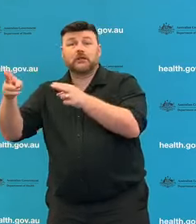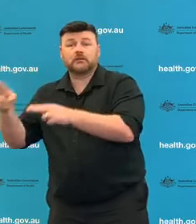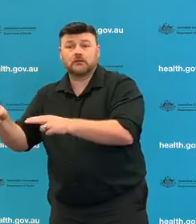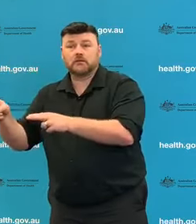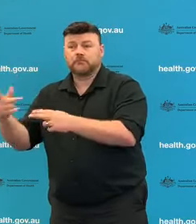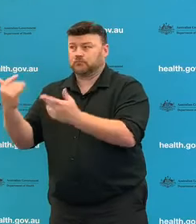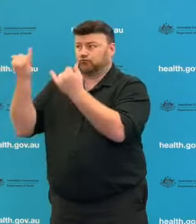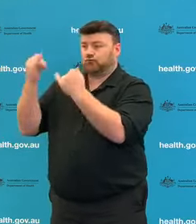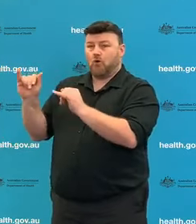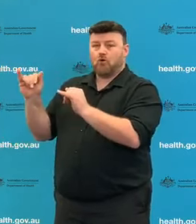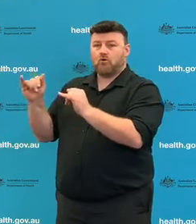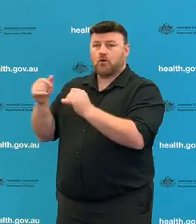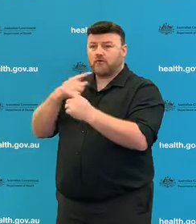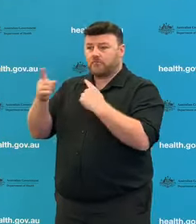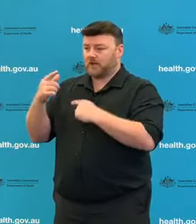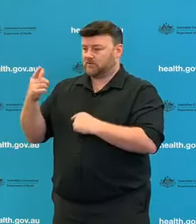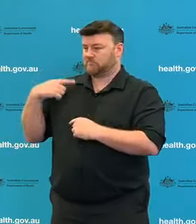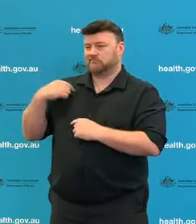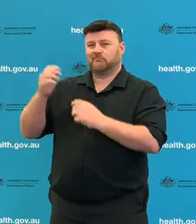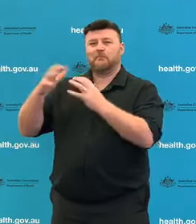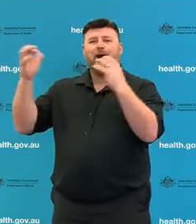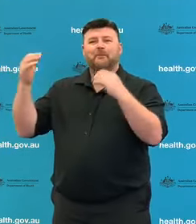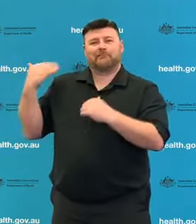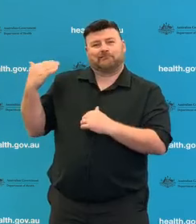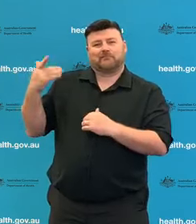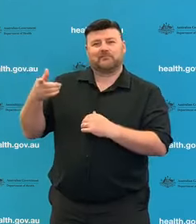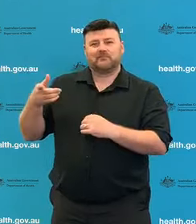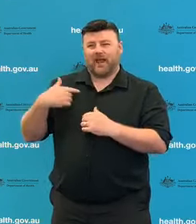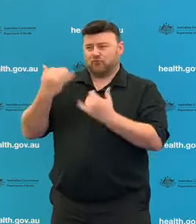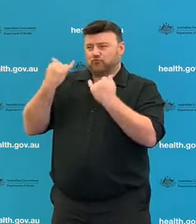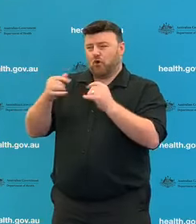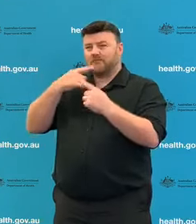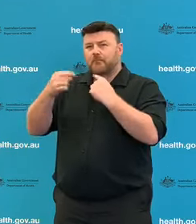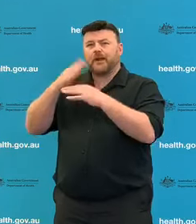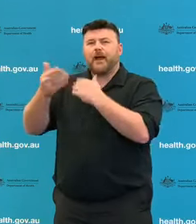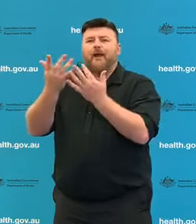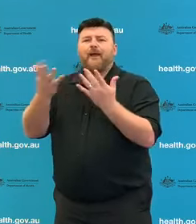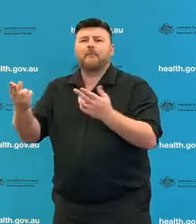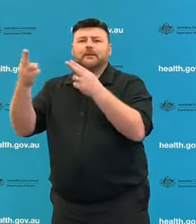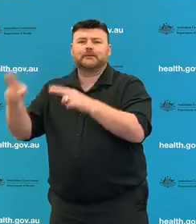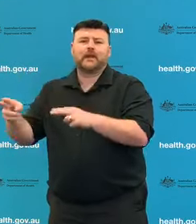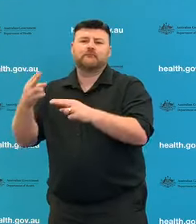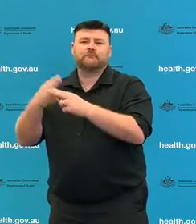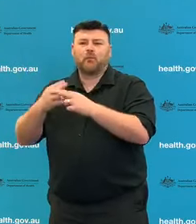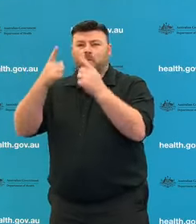Time earlier this week. I'm just wondering, what's causing that glitch, given